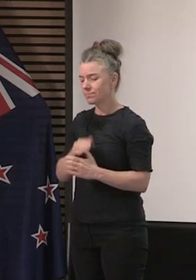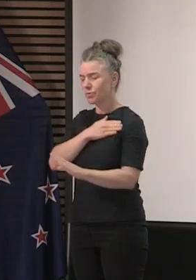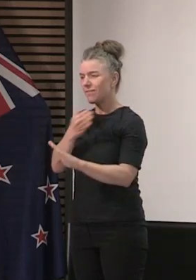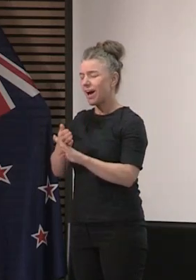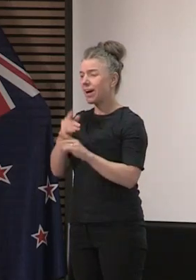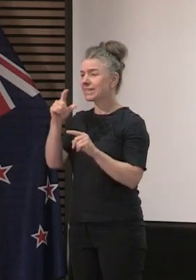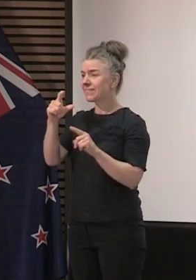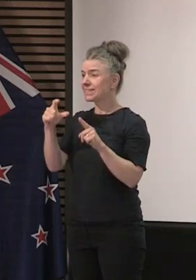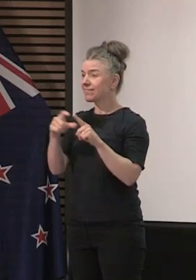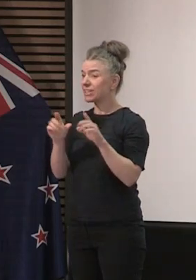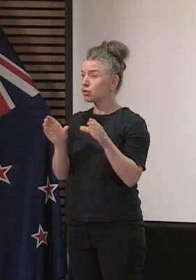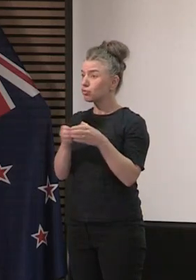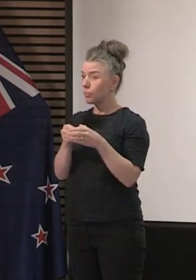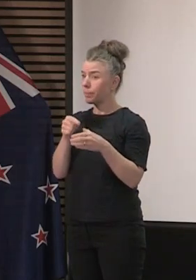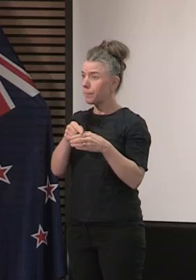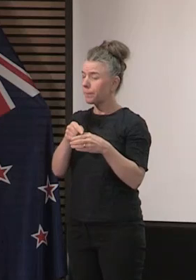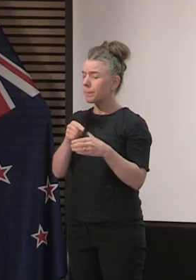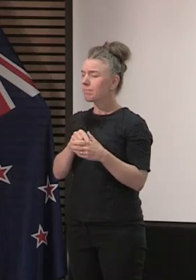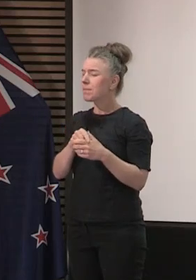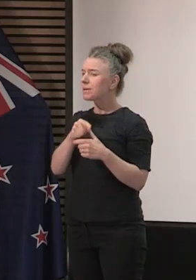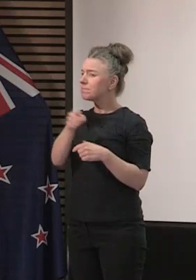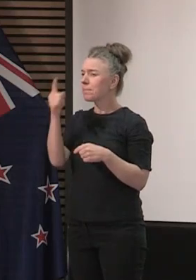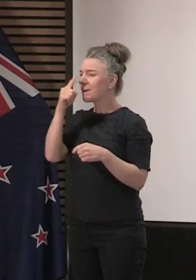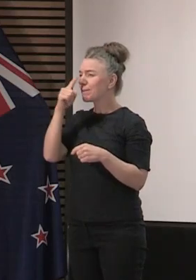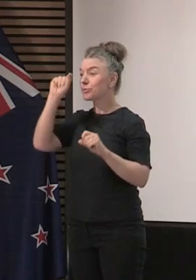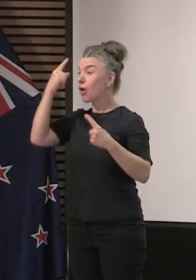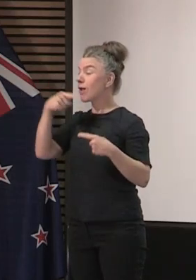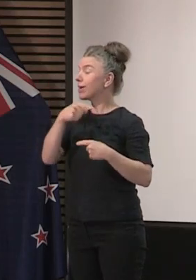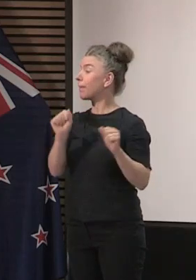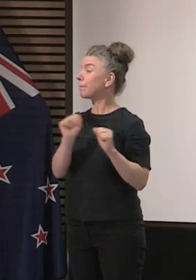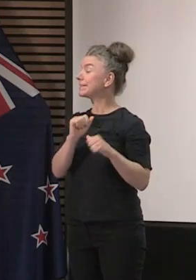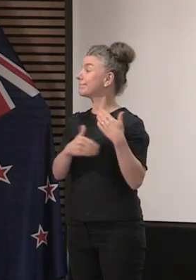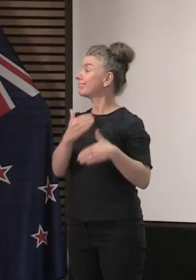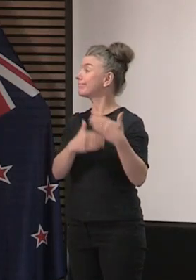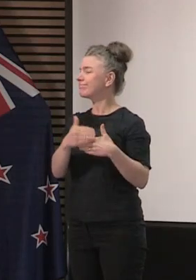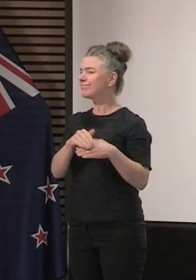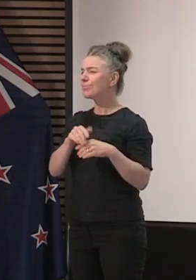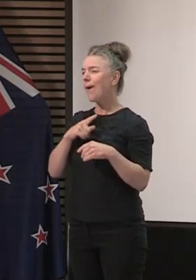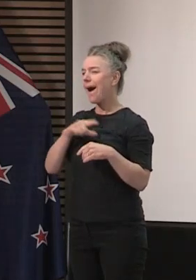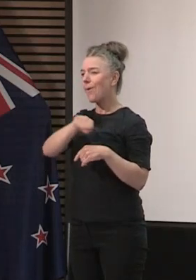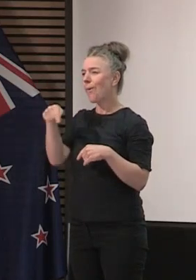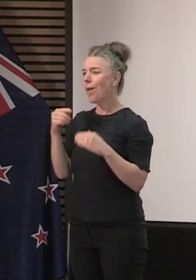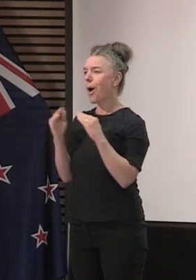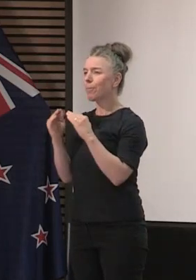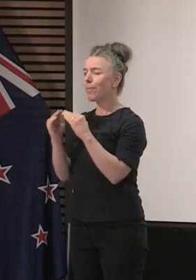Andy Costa for a briefing. The work that's been done by our civil defence group may be